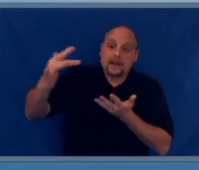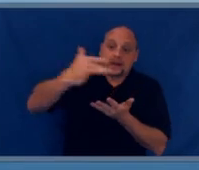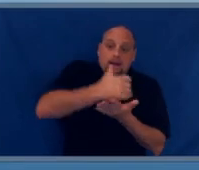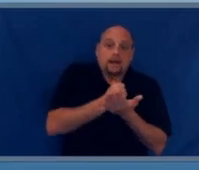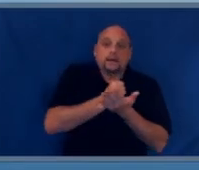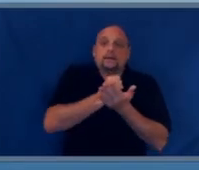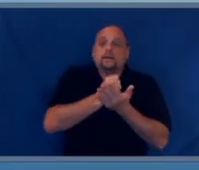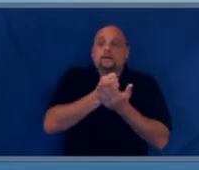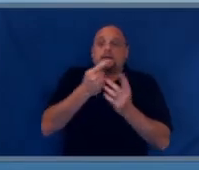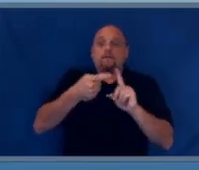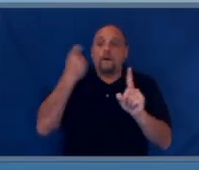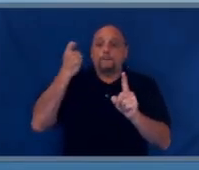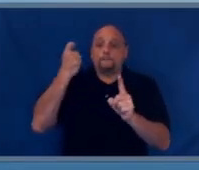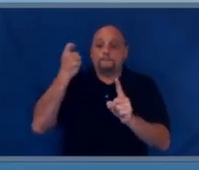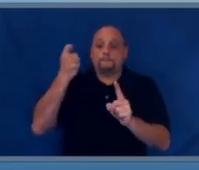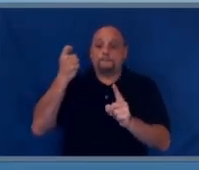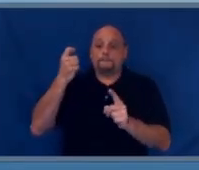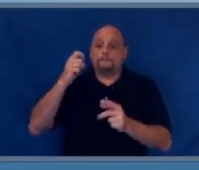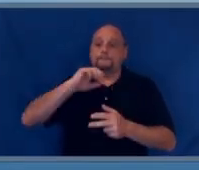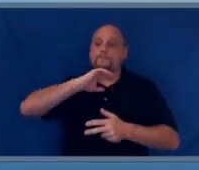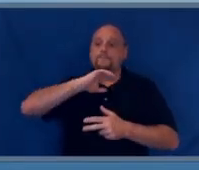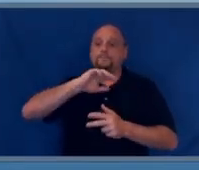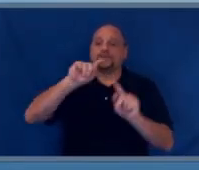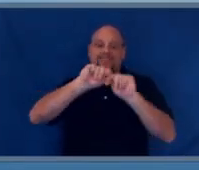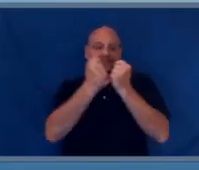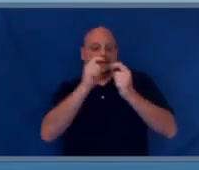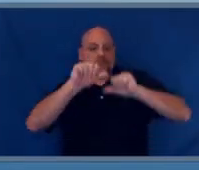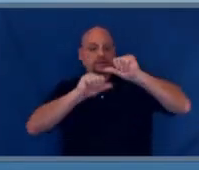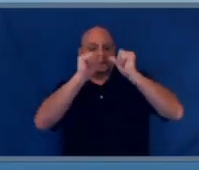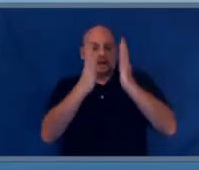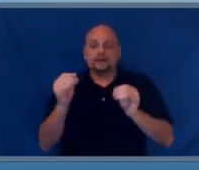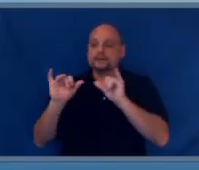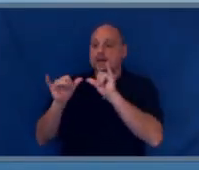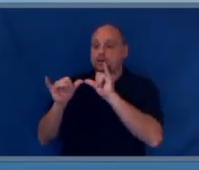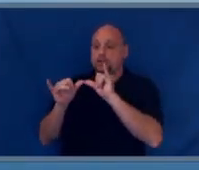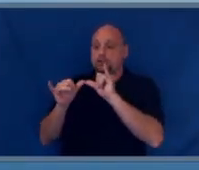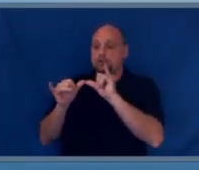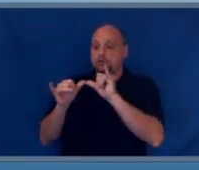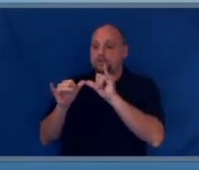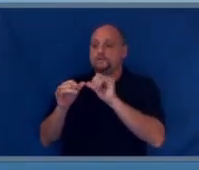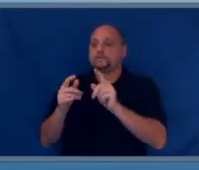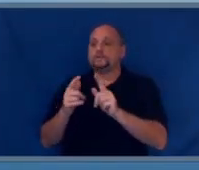COLLECTED BY THE SCIENTISTS AND ENGINEERS, AND BROUGHT TO A